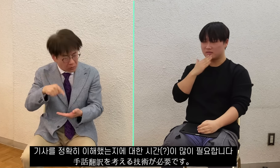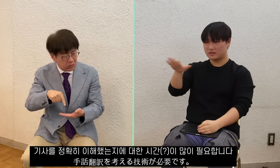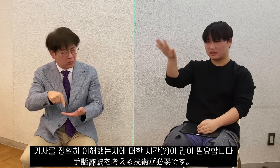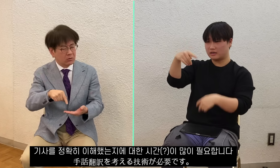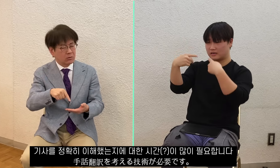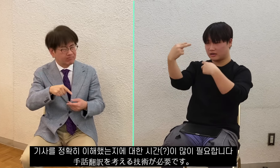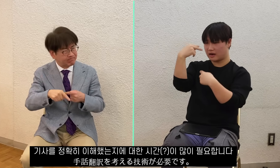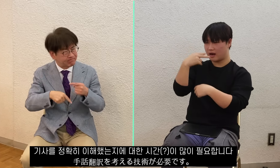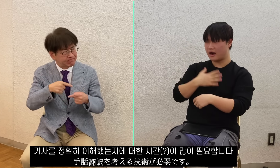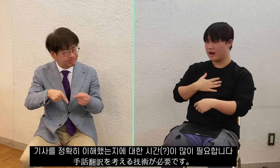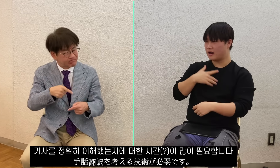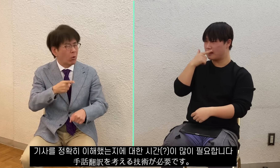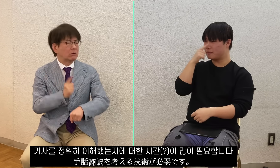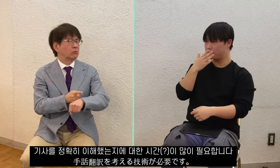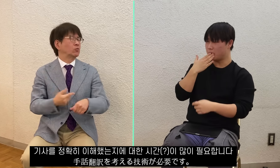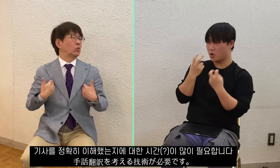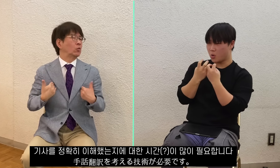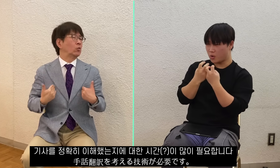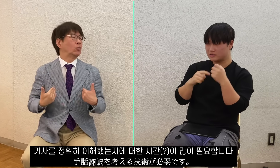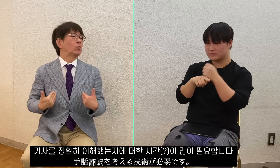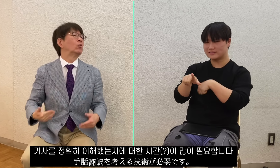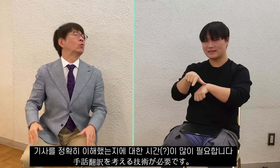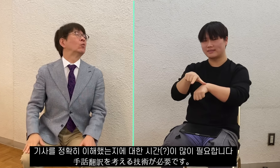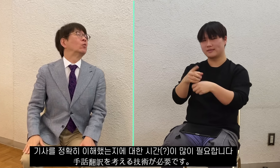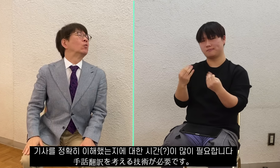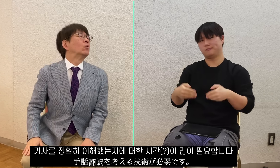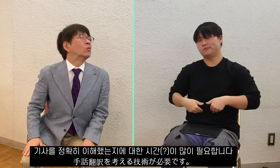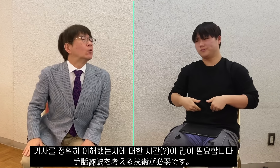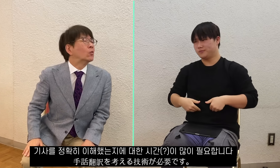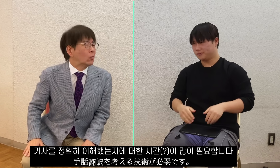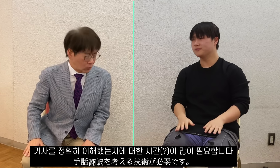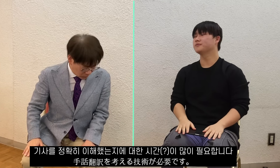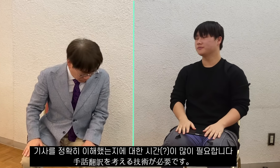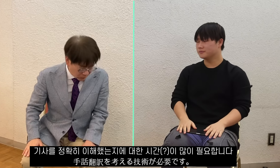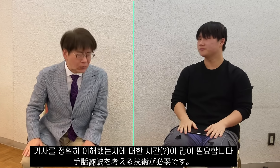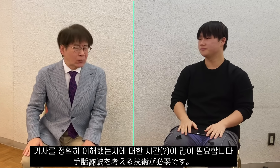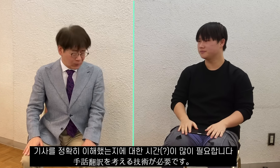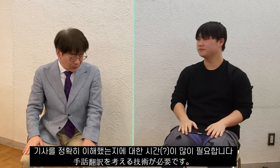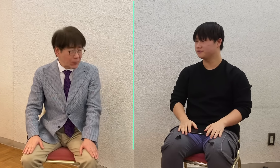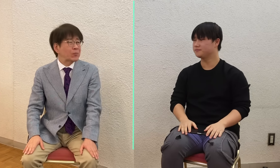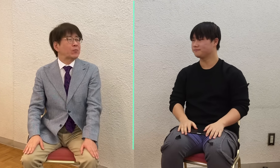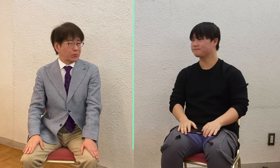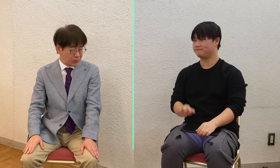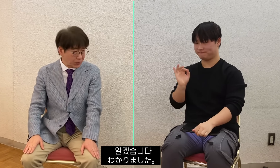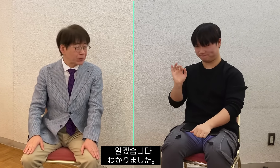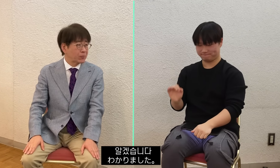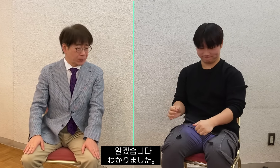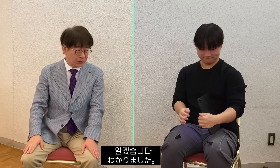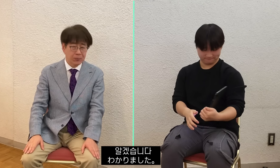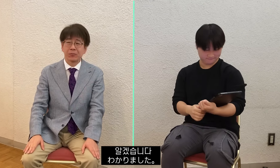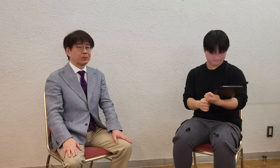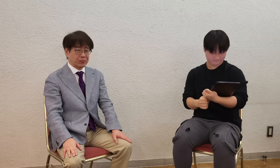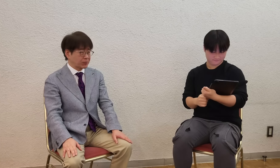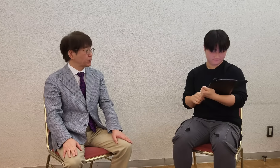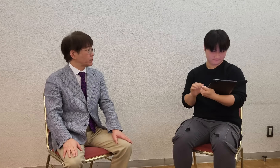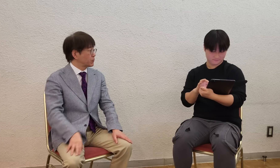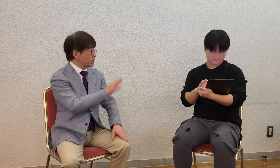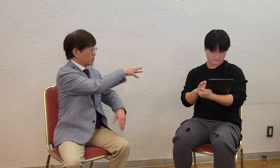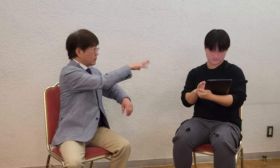and whether or not to understand the article accurately. ok, thanks.